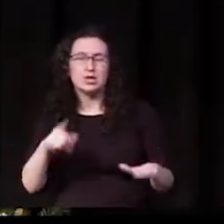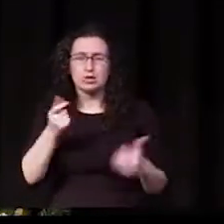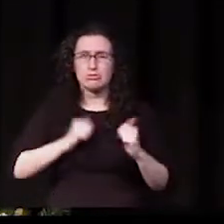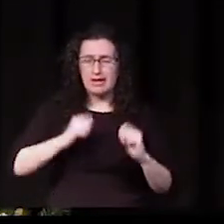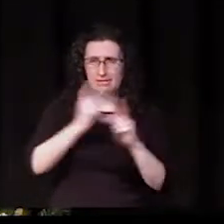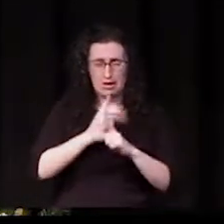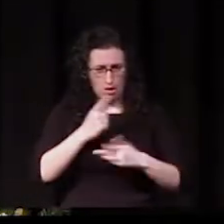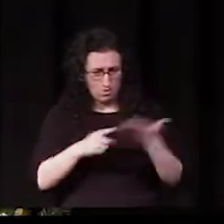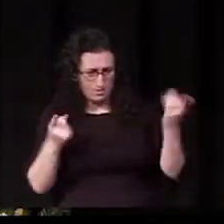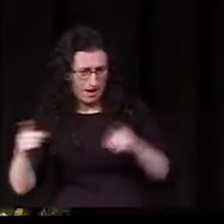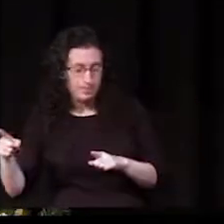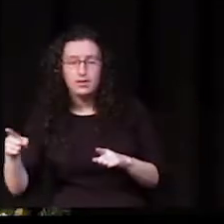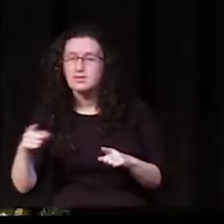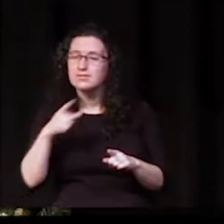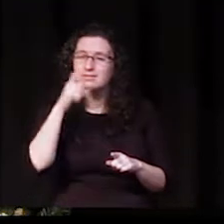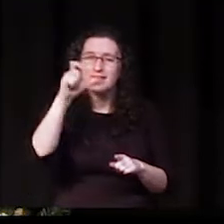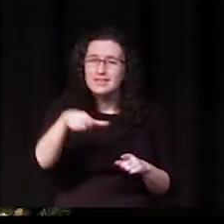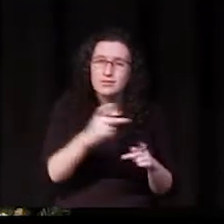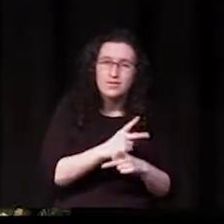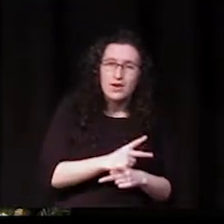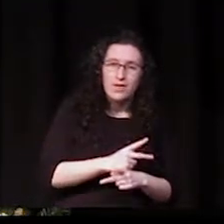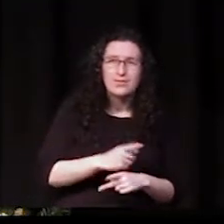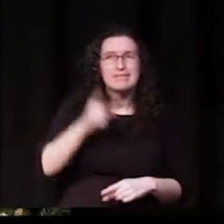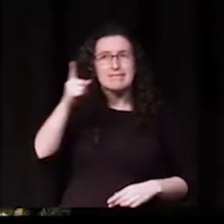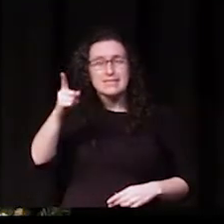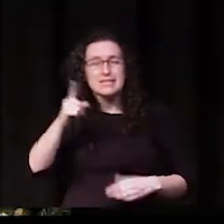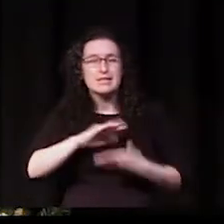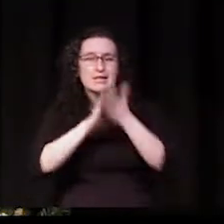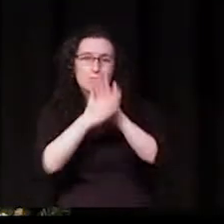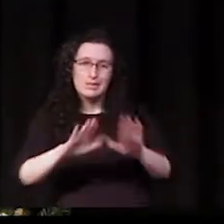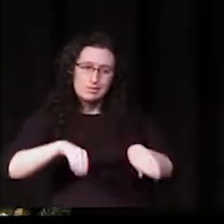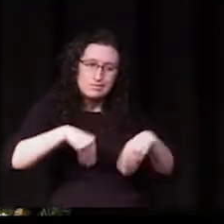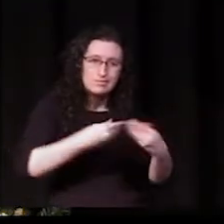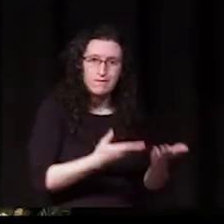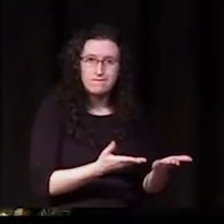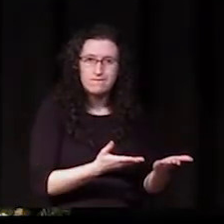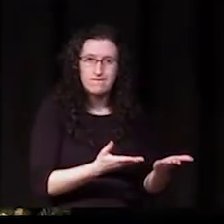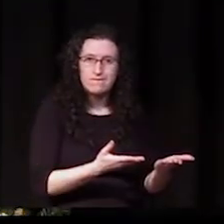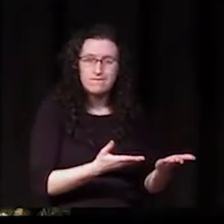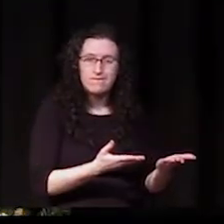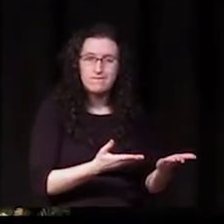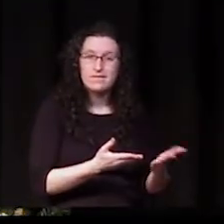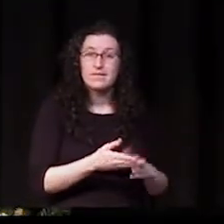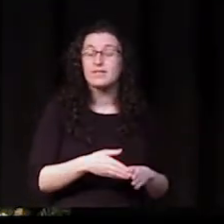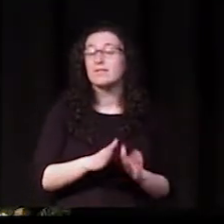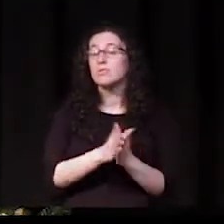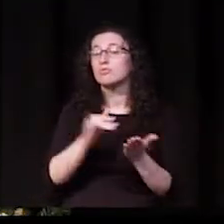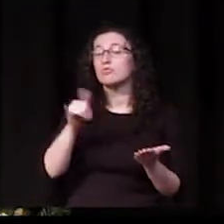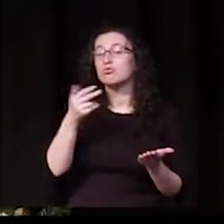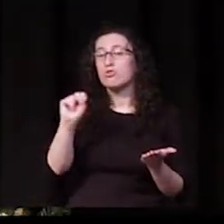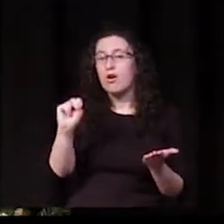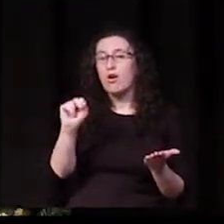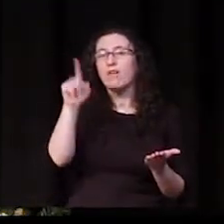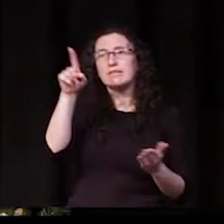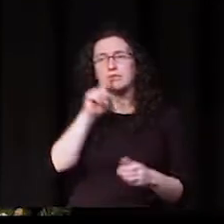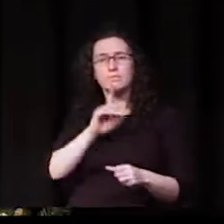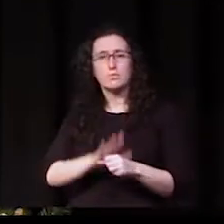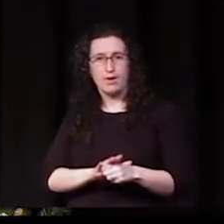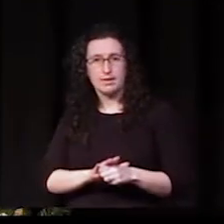It passes our understanding, and yet it is His peace. In John, He promises, this "with us God,"